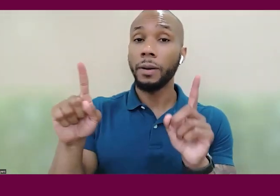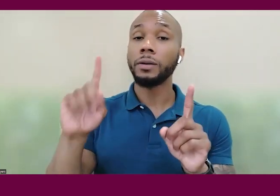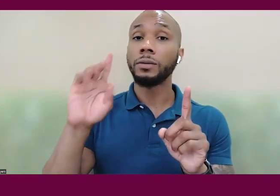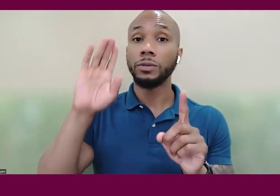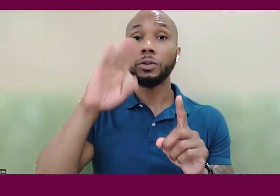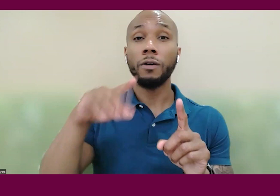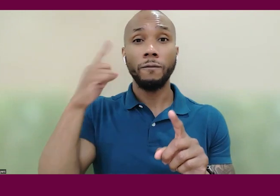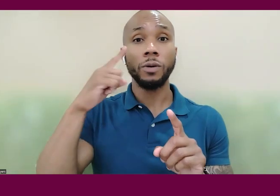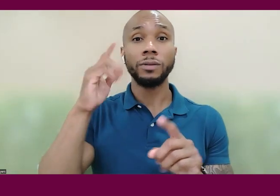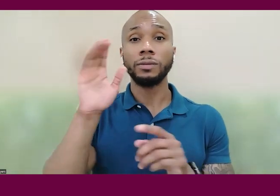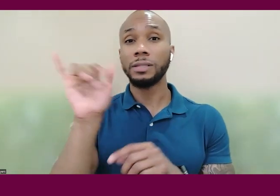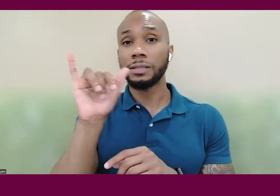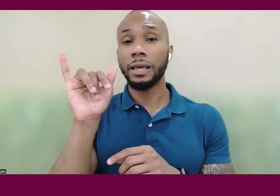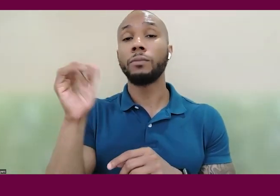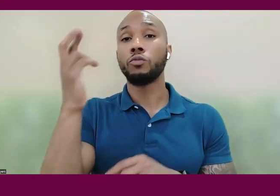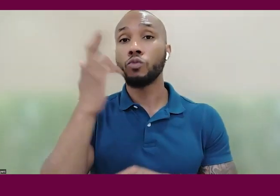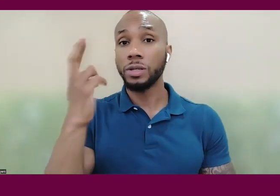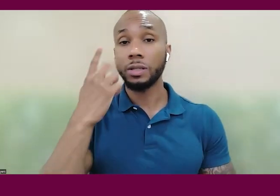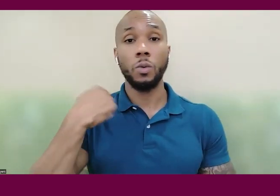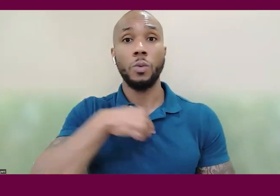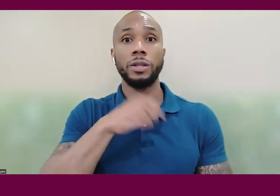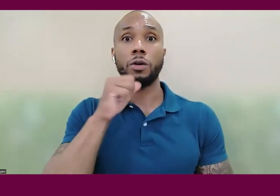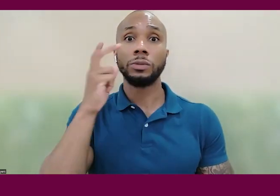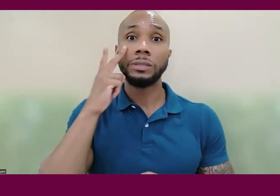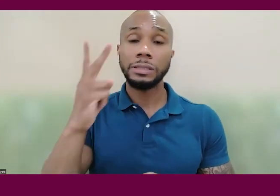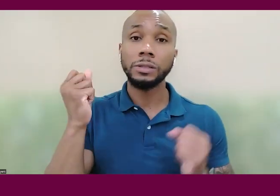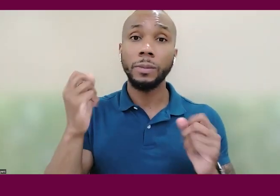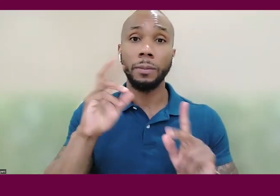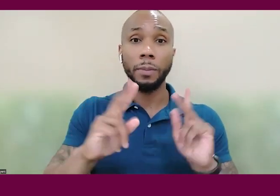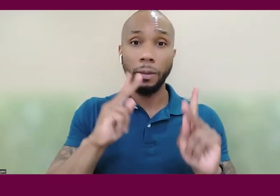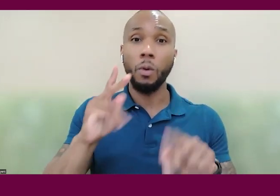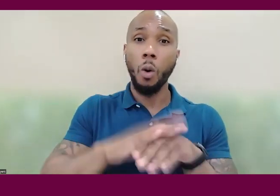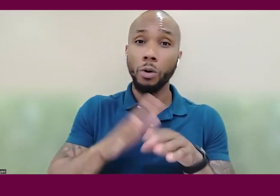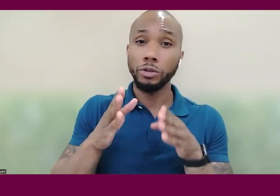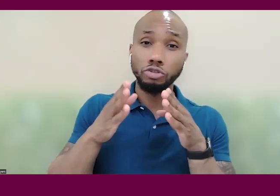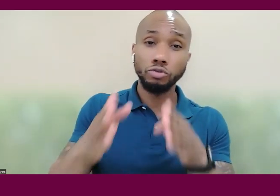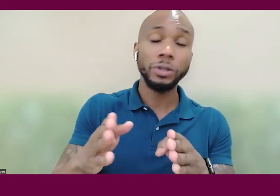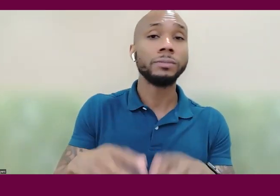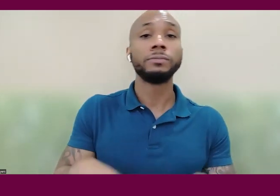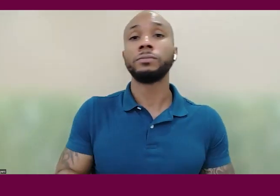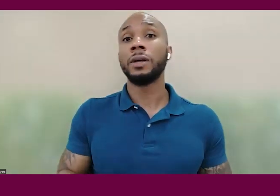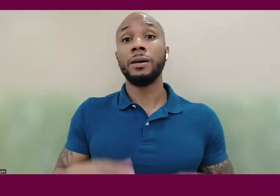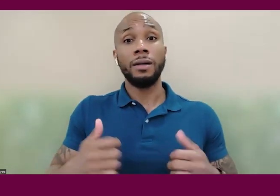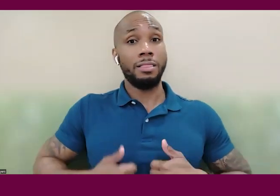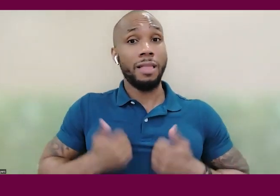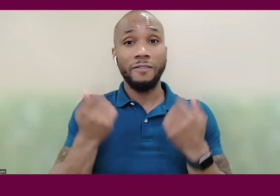For the same reason that we don't see so many people out here on the streets, life happens.